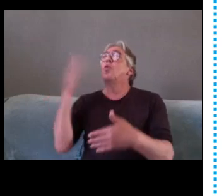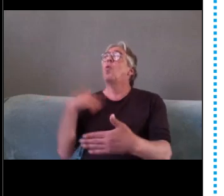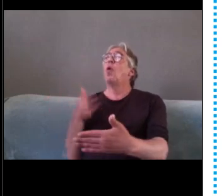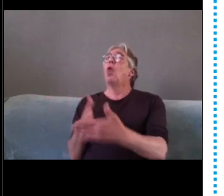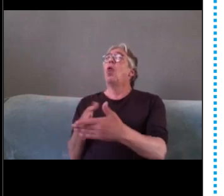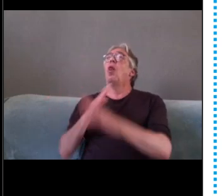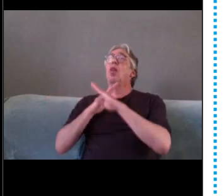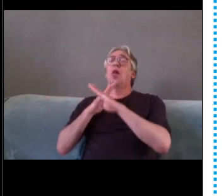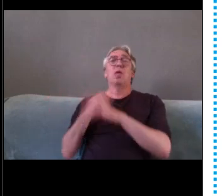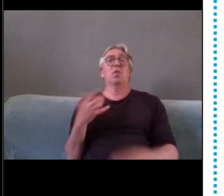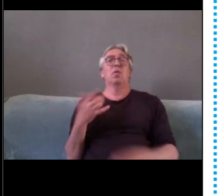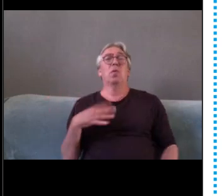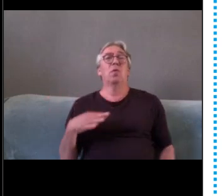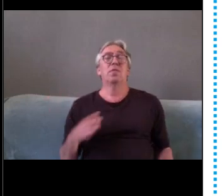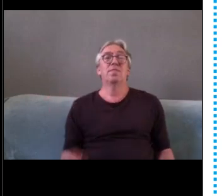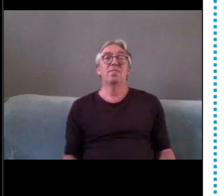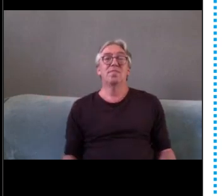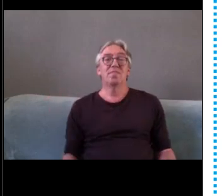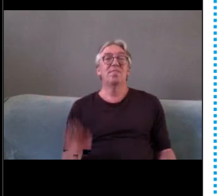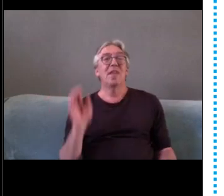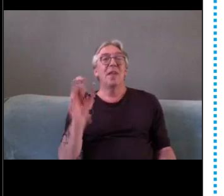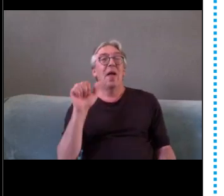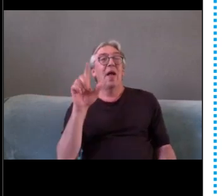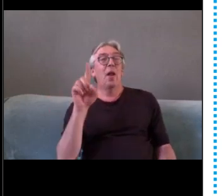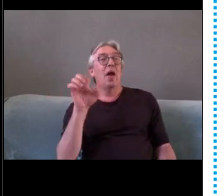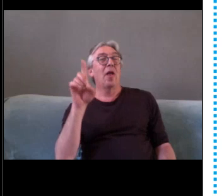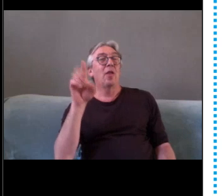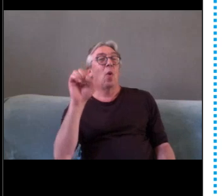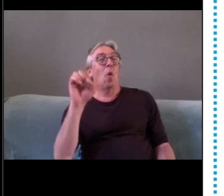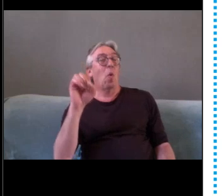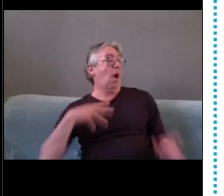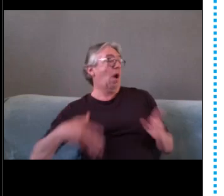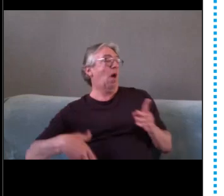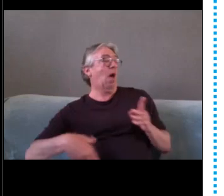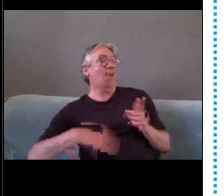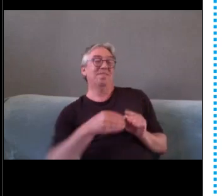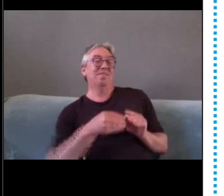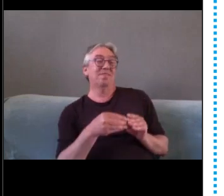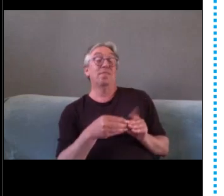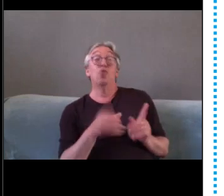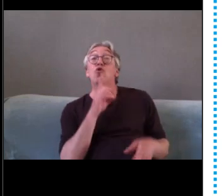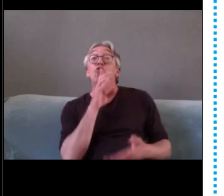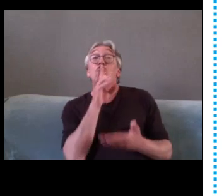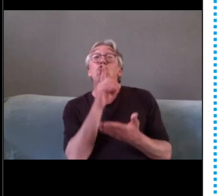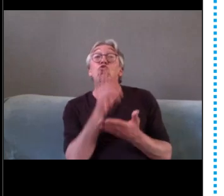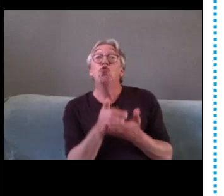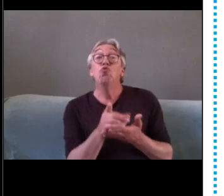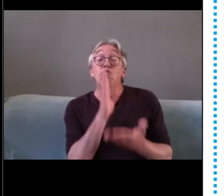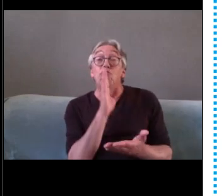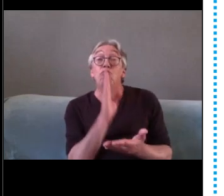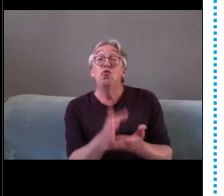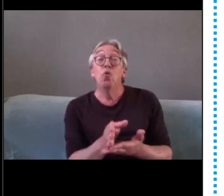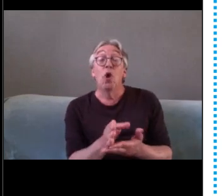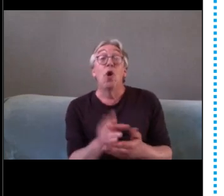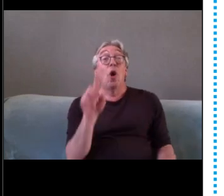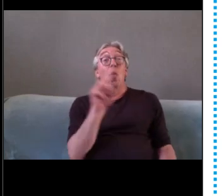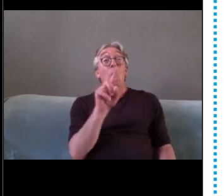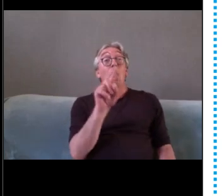The sad truth is that 112 is available for everyone 24/7.